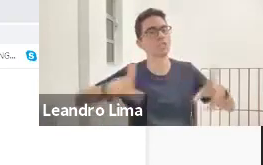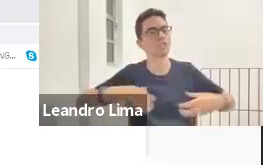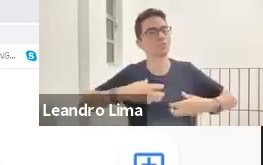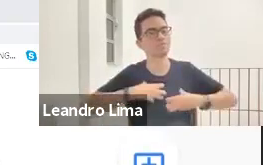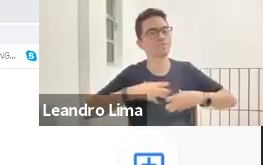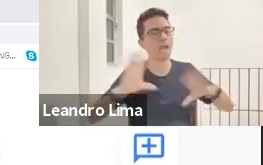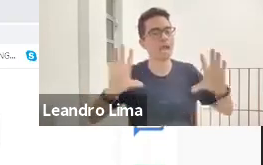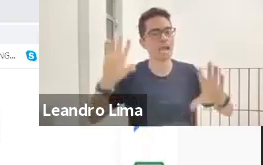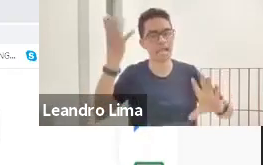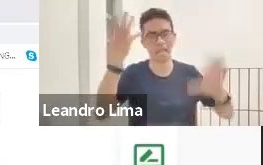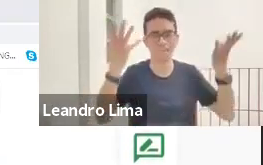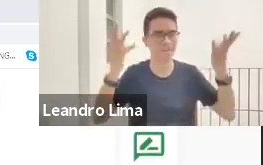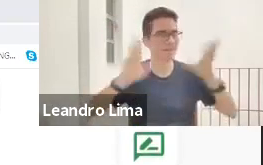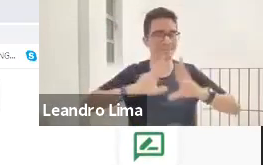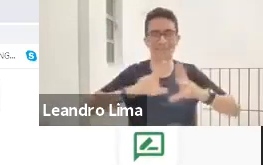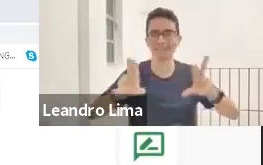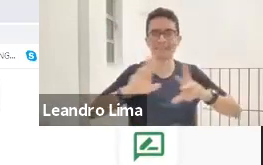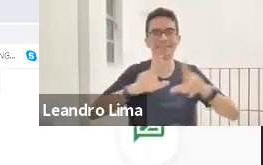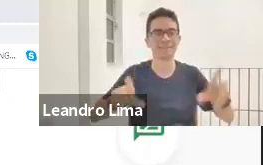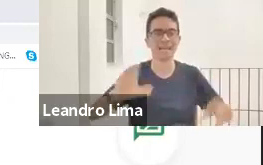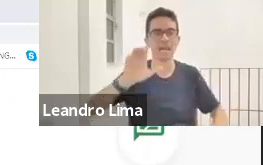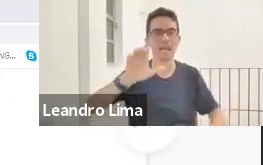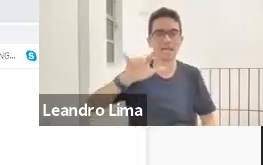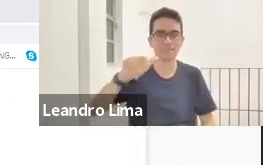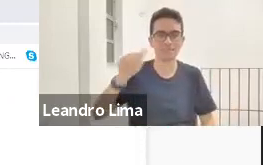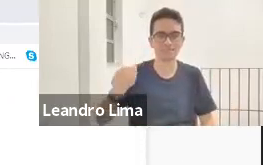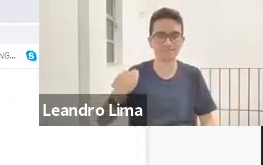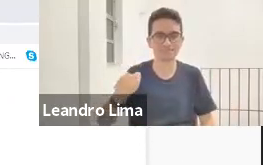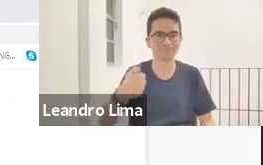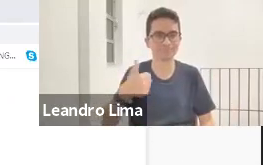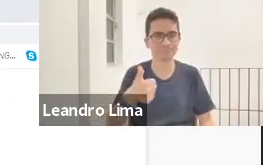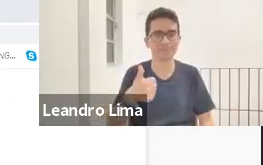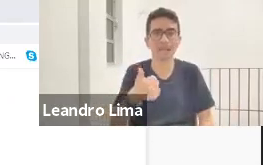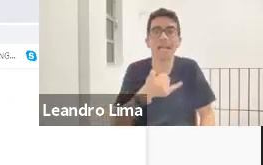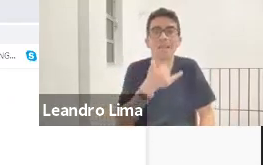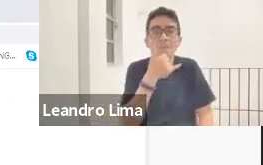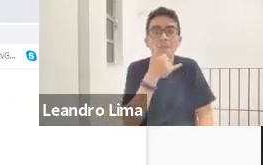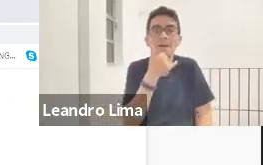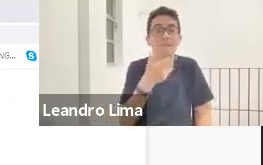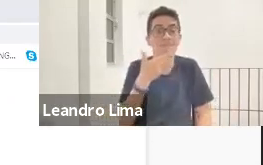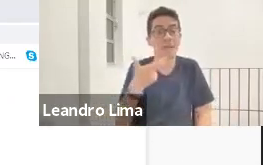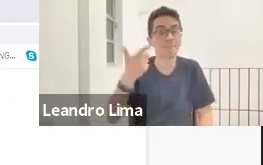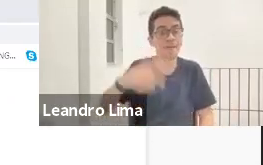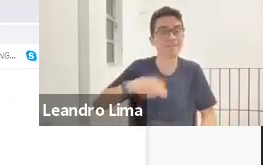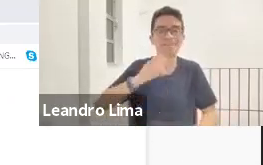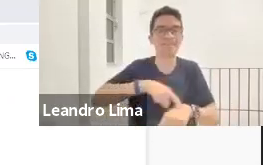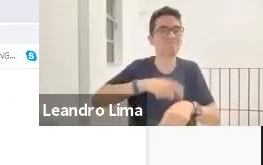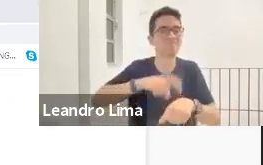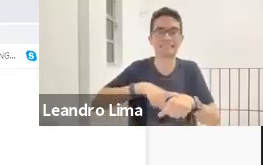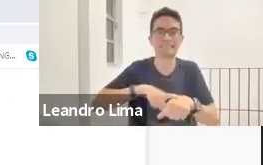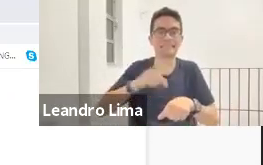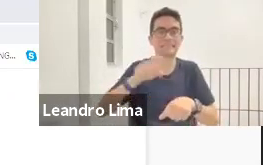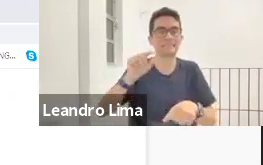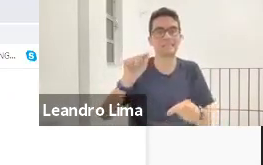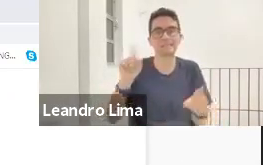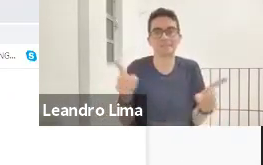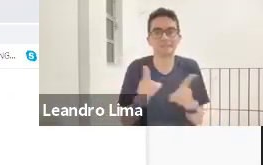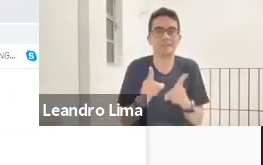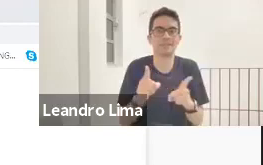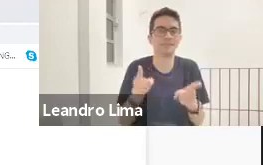very interesting questions a year. But I know we don't I know we don't have a lot of. time we'll have about training time we'll have about 20 minutes.